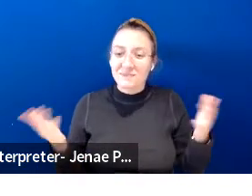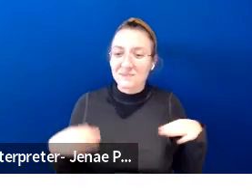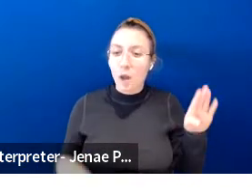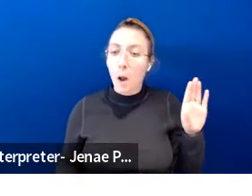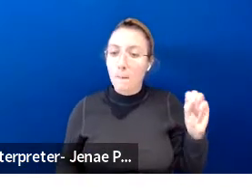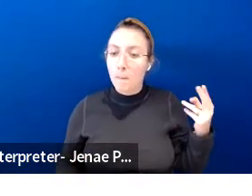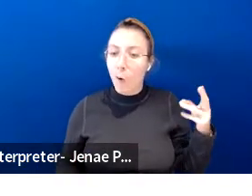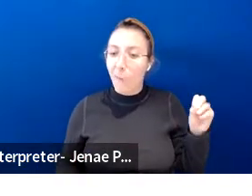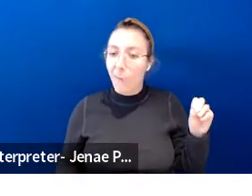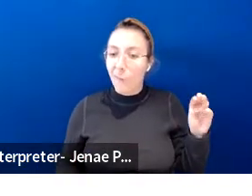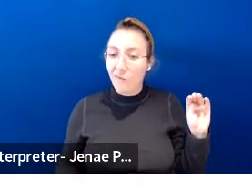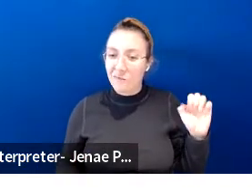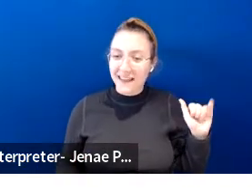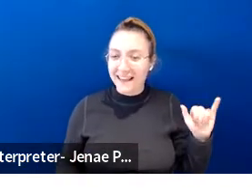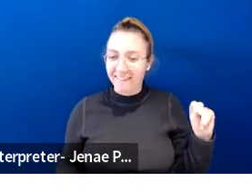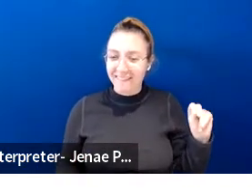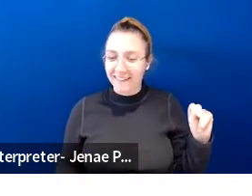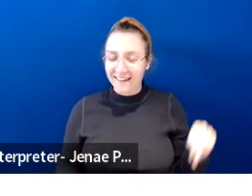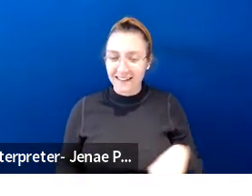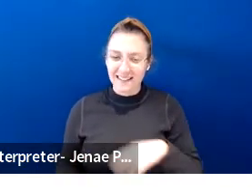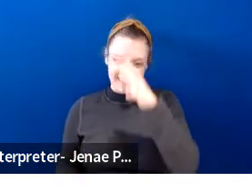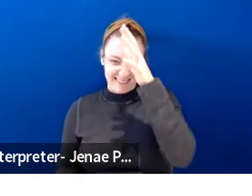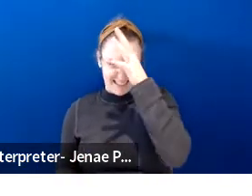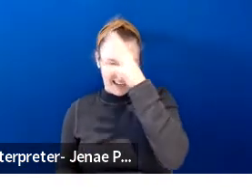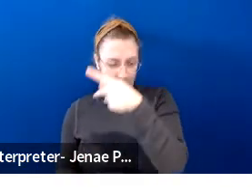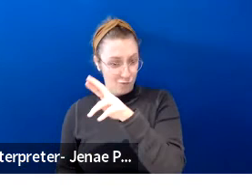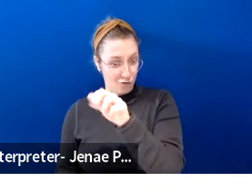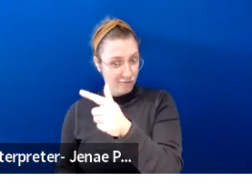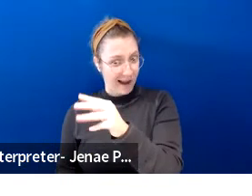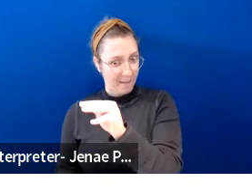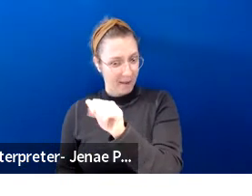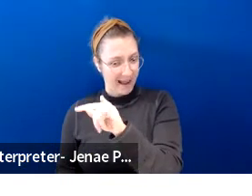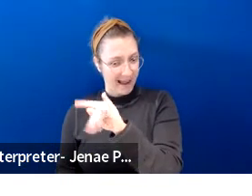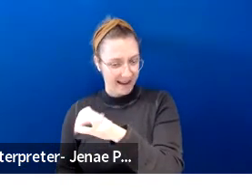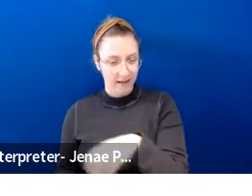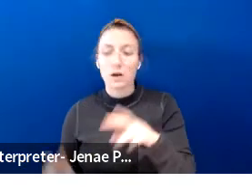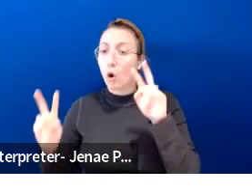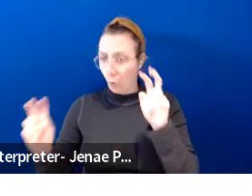and he used to give us quotes and one of them I remember very clearly from being about five years old,